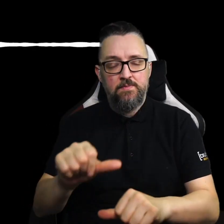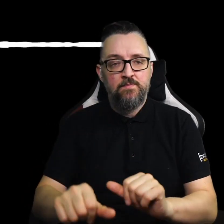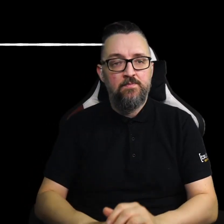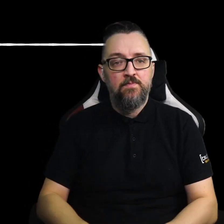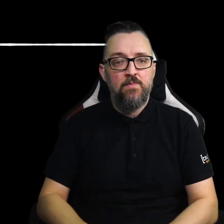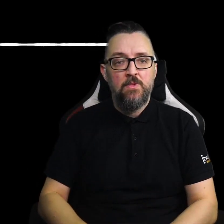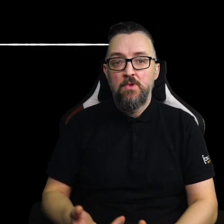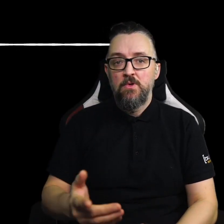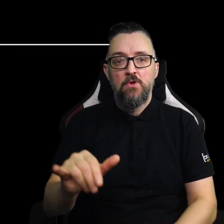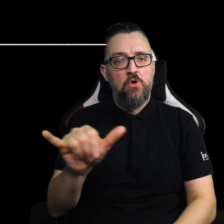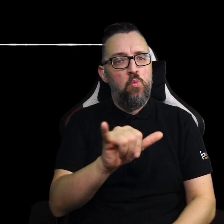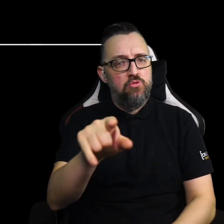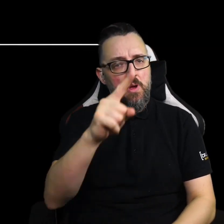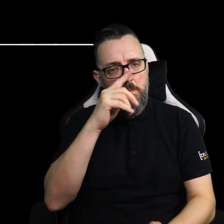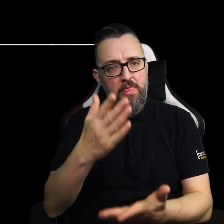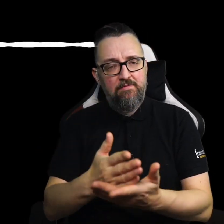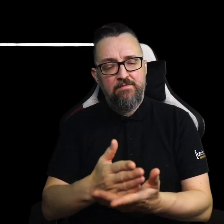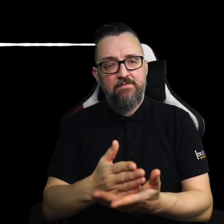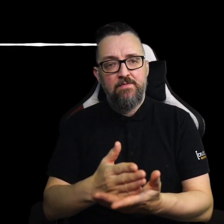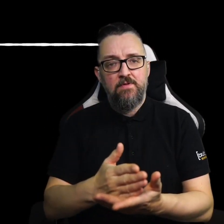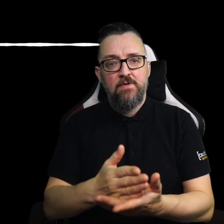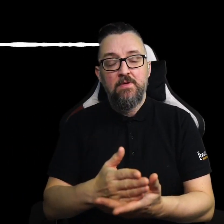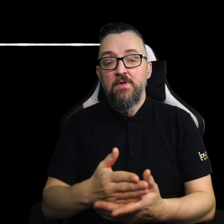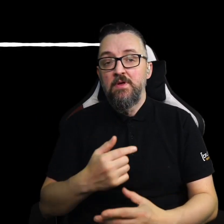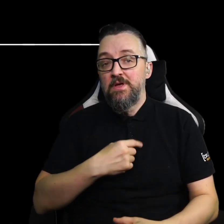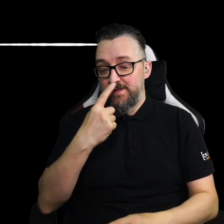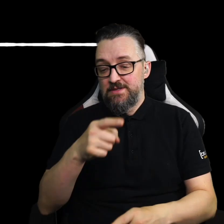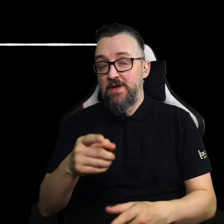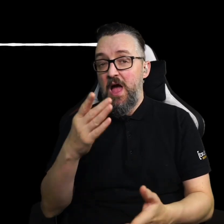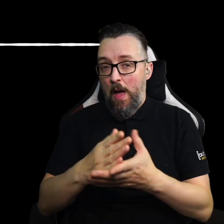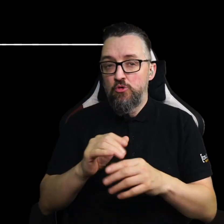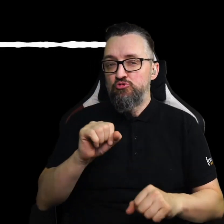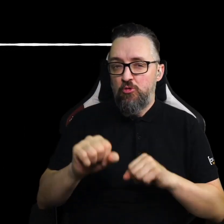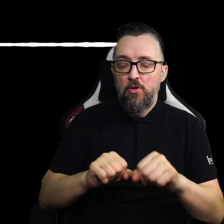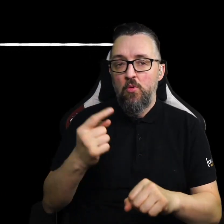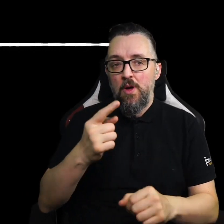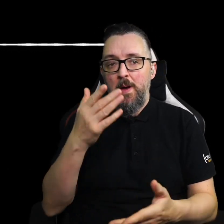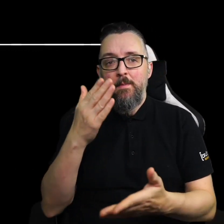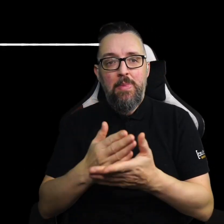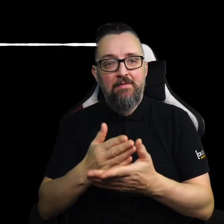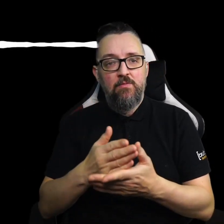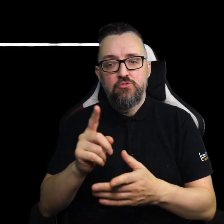So which one do you believe in? I can see that's a real struggle for those who believe there's one truth, and one right